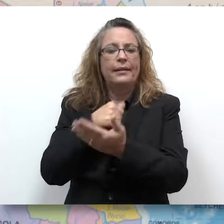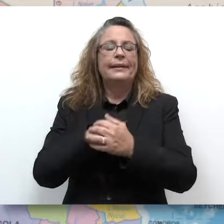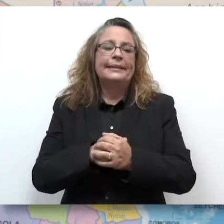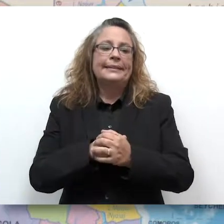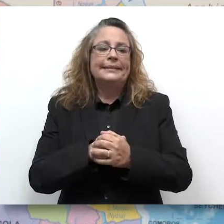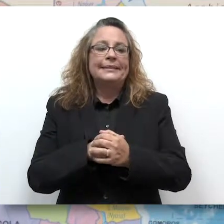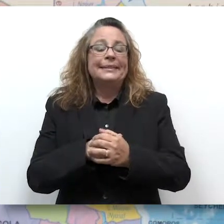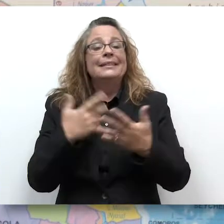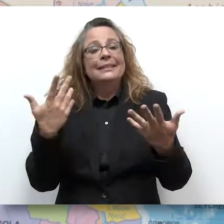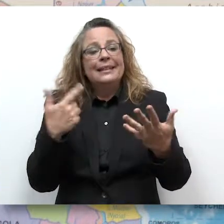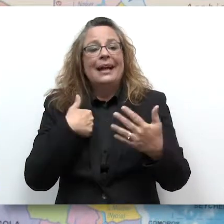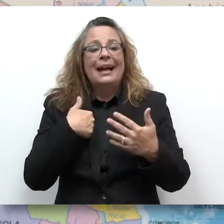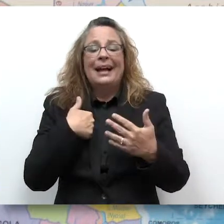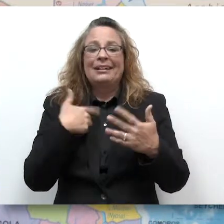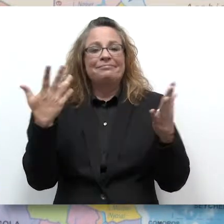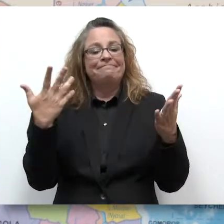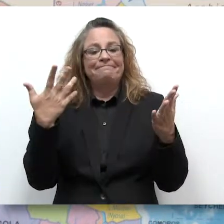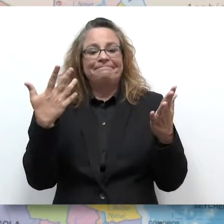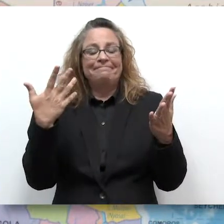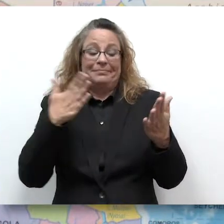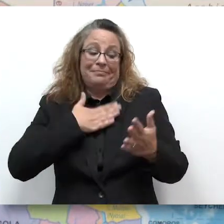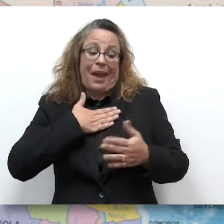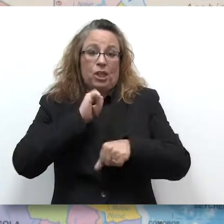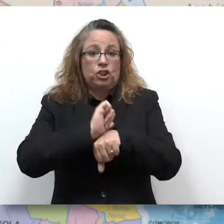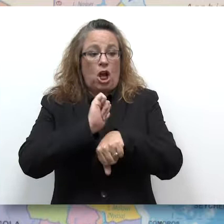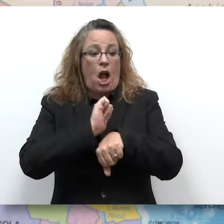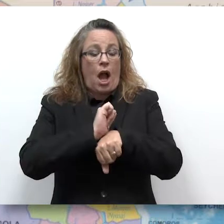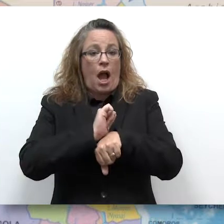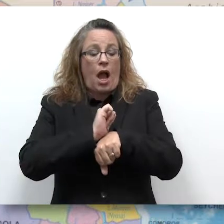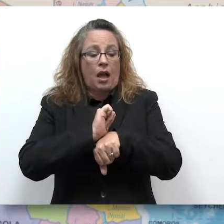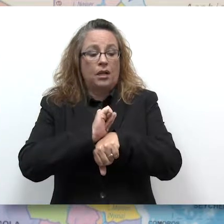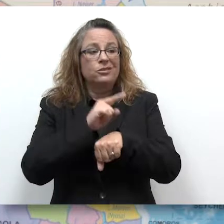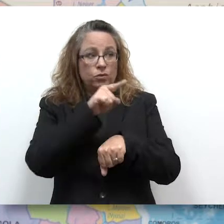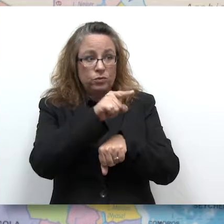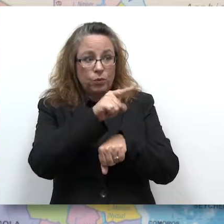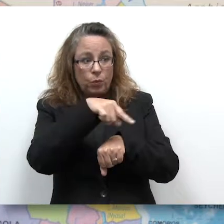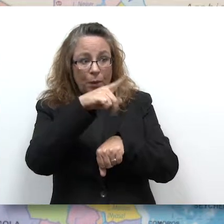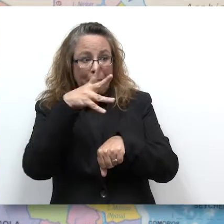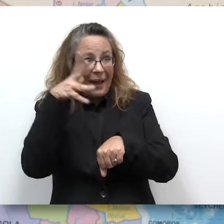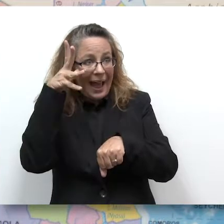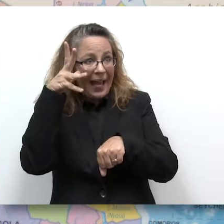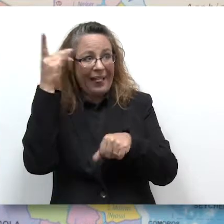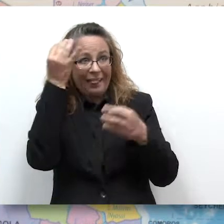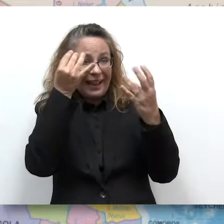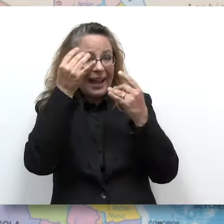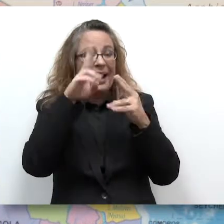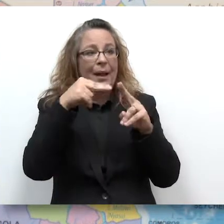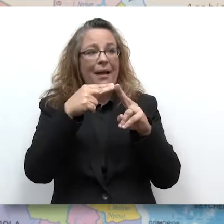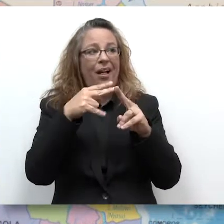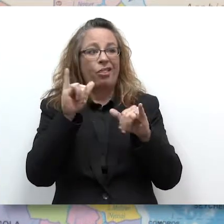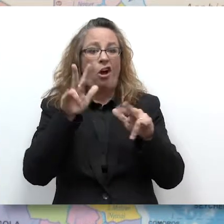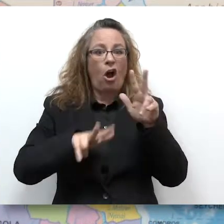I sometimes just play the doctor card and say it's my job to make you think about the awkward or uncomfortable topics